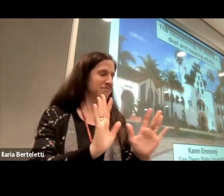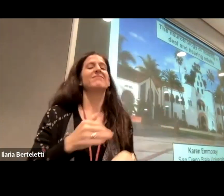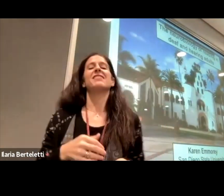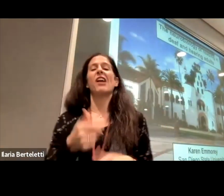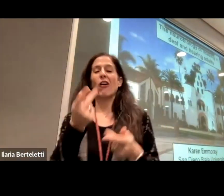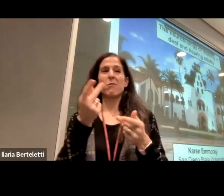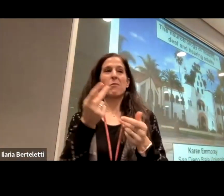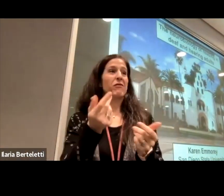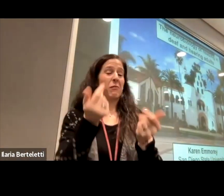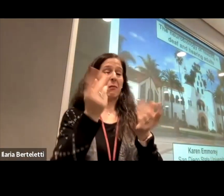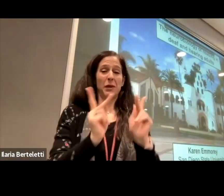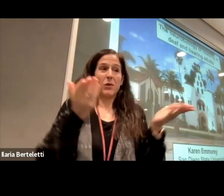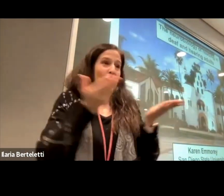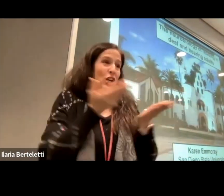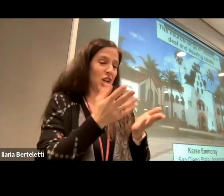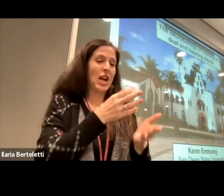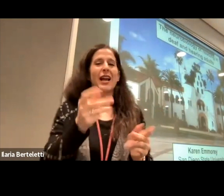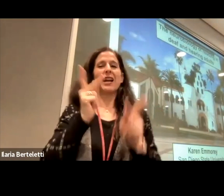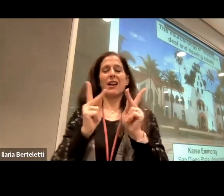interact and communicate if you are joining us remotely